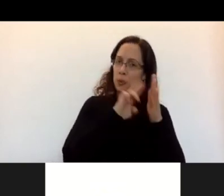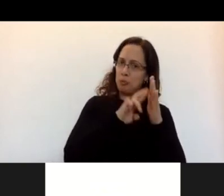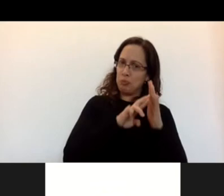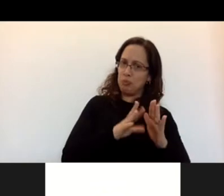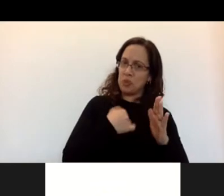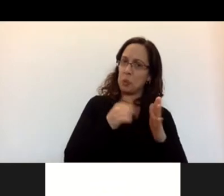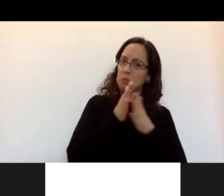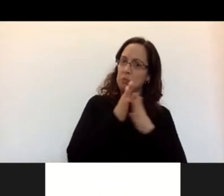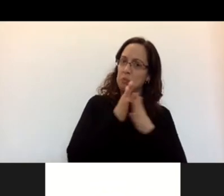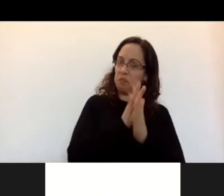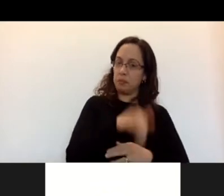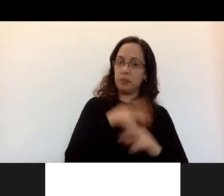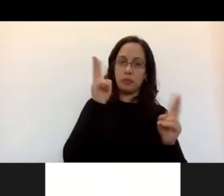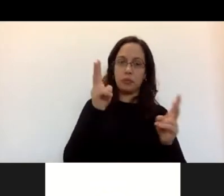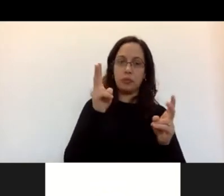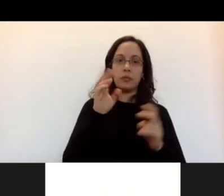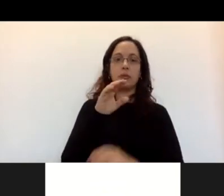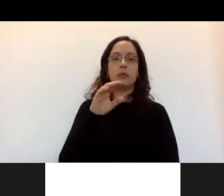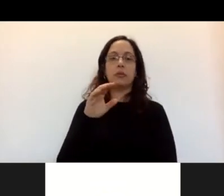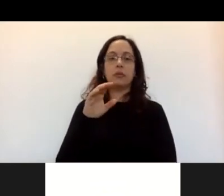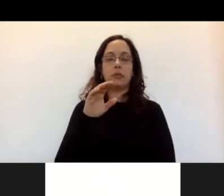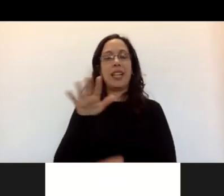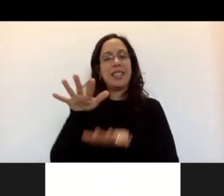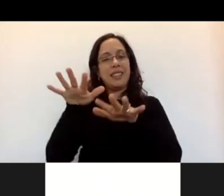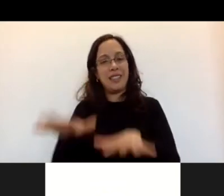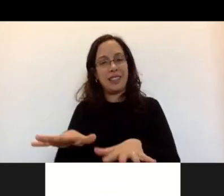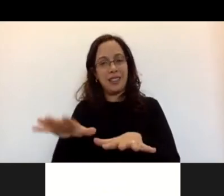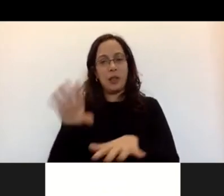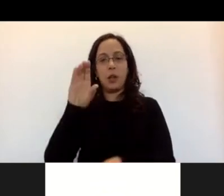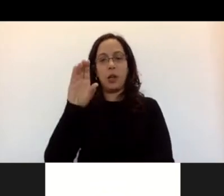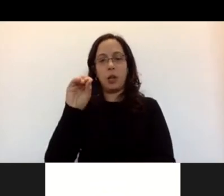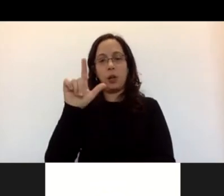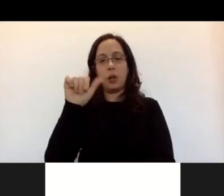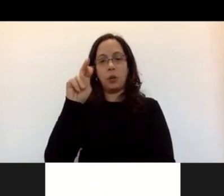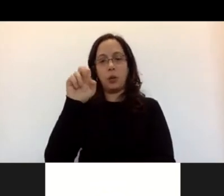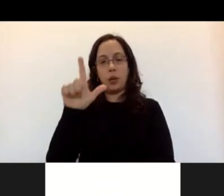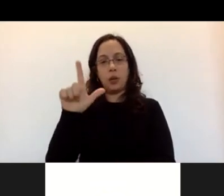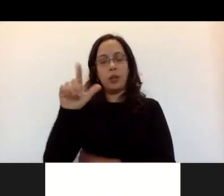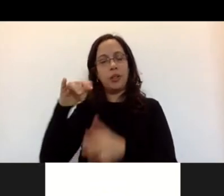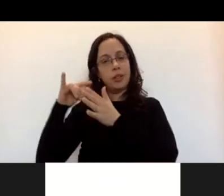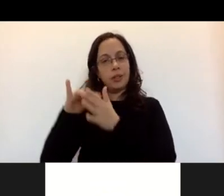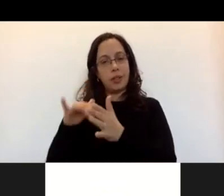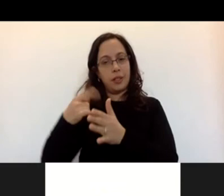and that settler colonial studies has really been kind of increasingly interested in exploring um